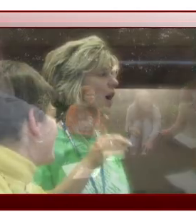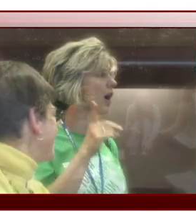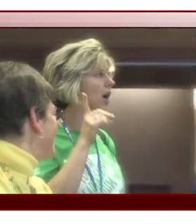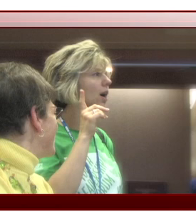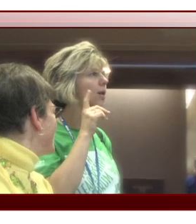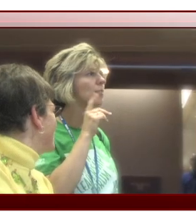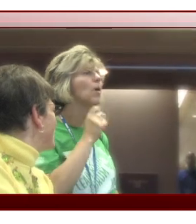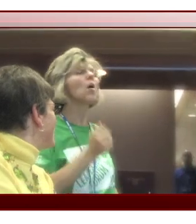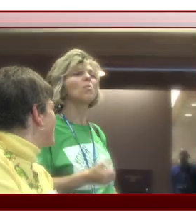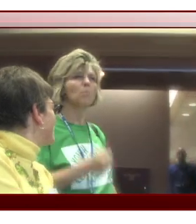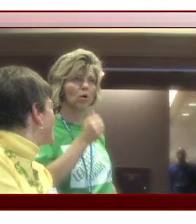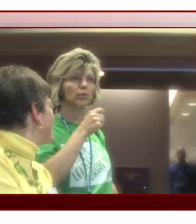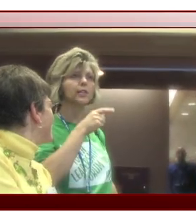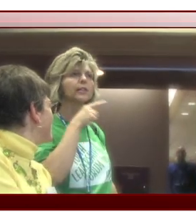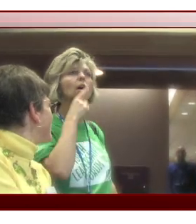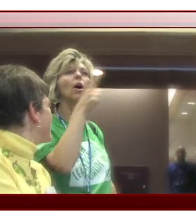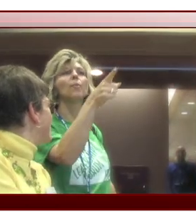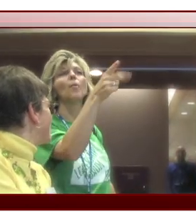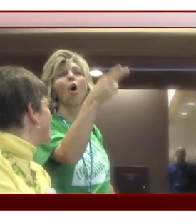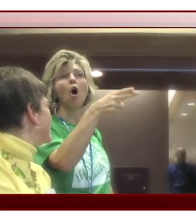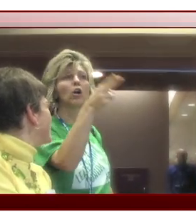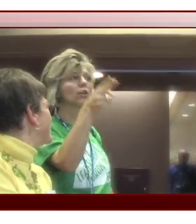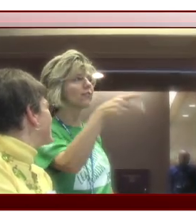so you need to face the individual and maintain